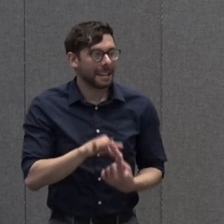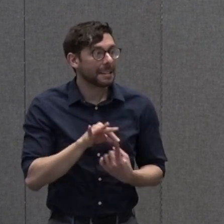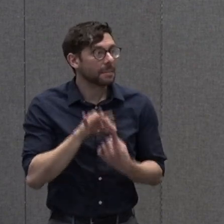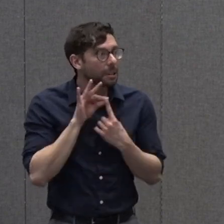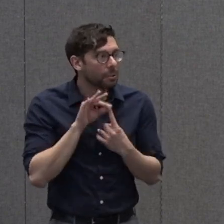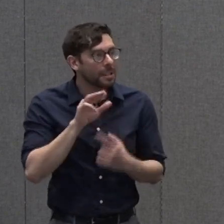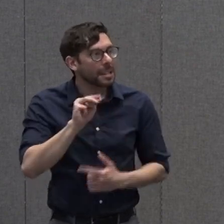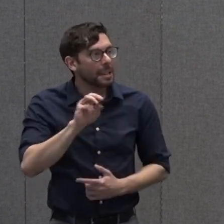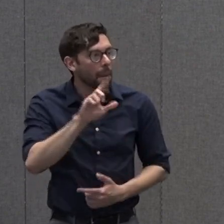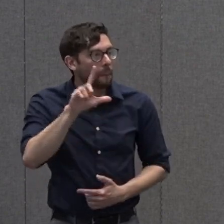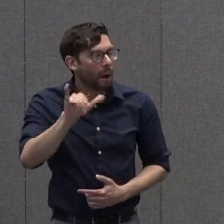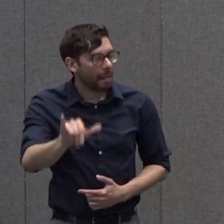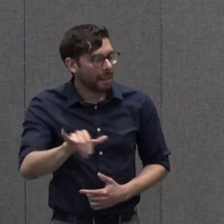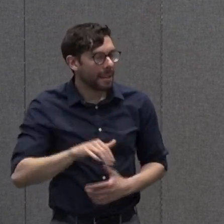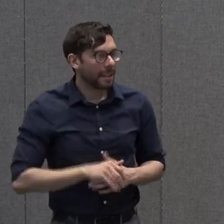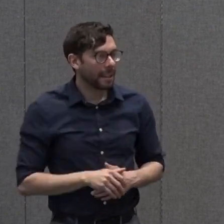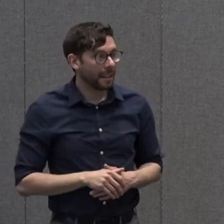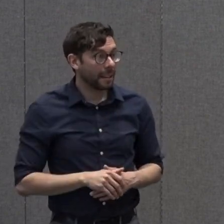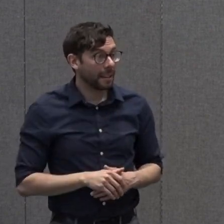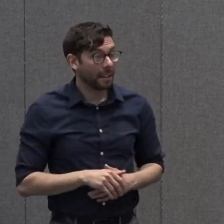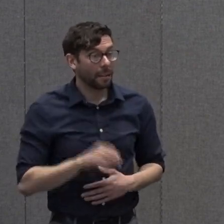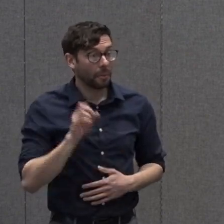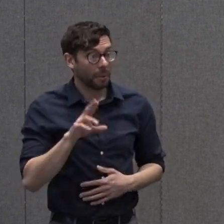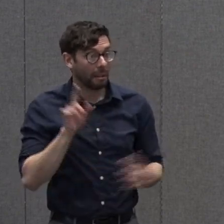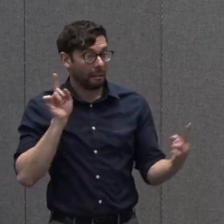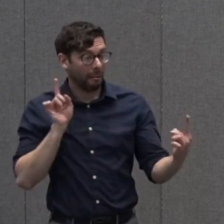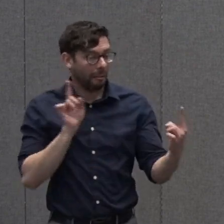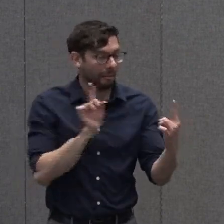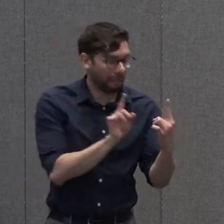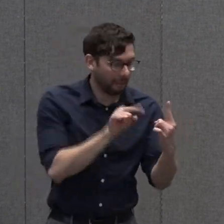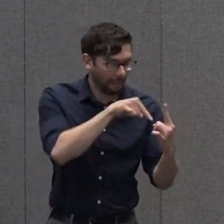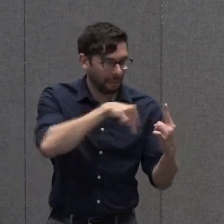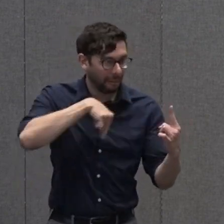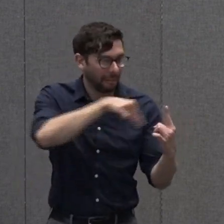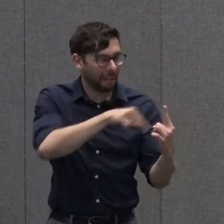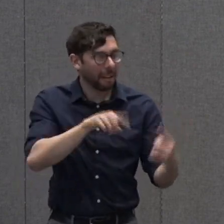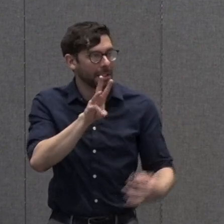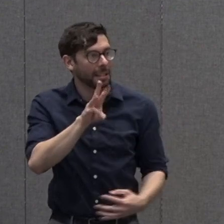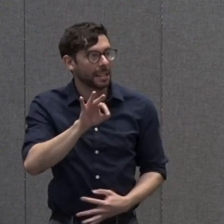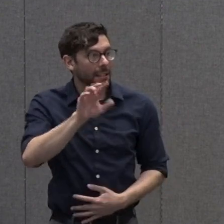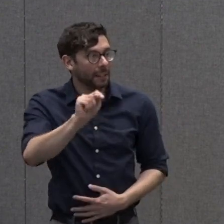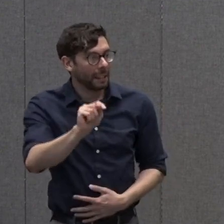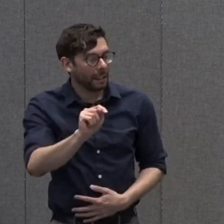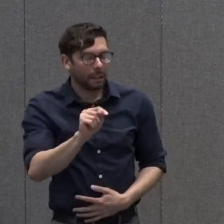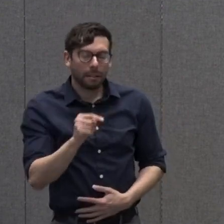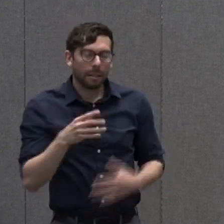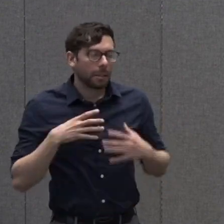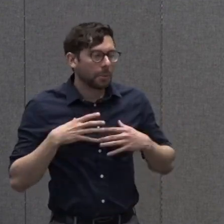or be within six feet of a rattlesnake. Which, you don't ever wanna be six feet from a rattlesnake,